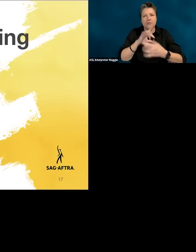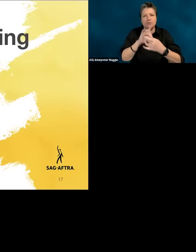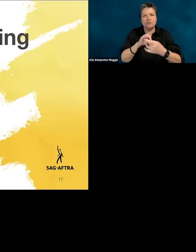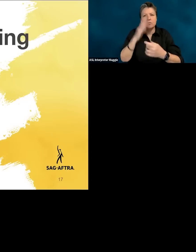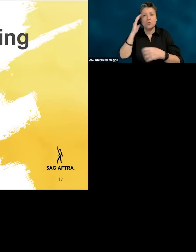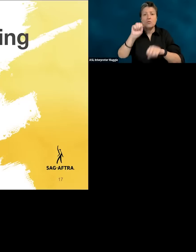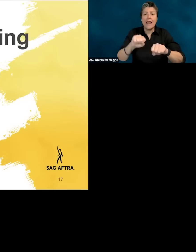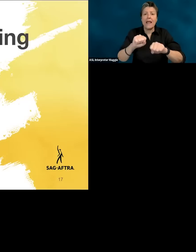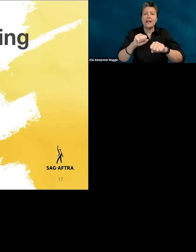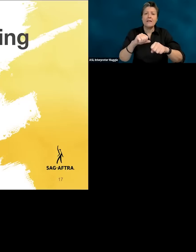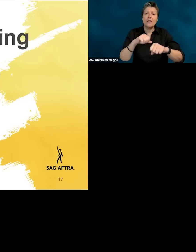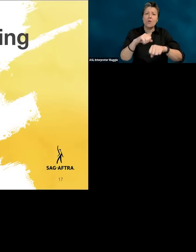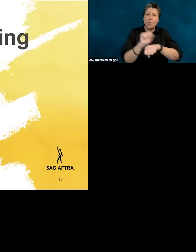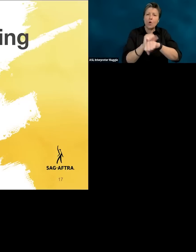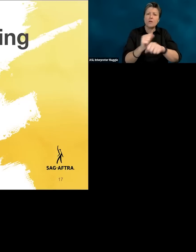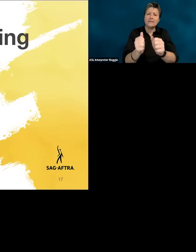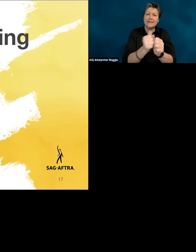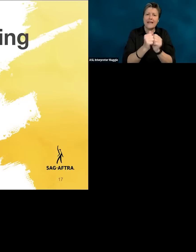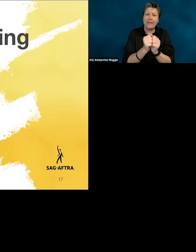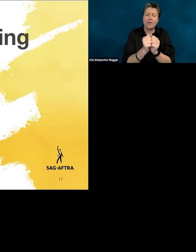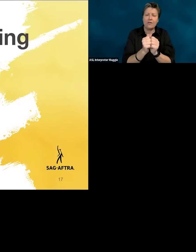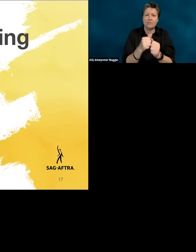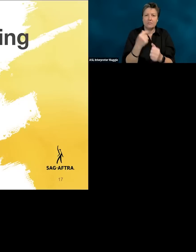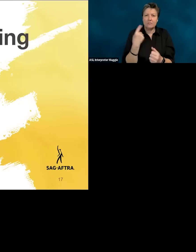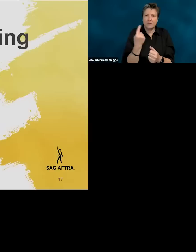and have someone that's advocating for you when you do audition.